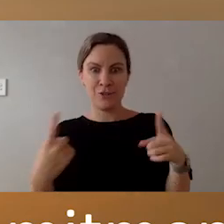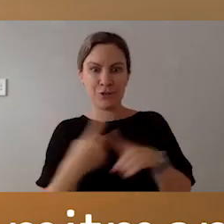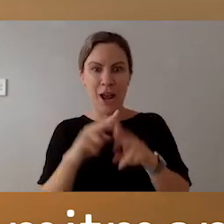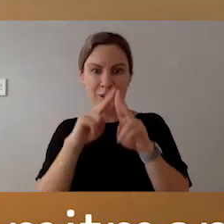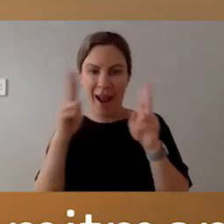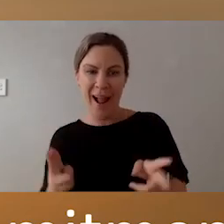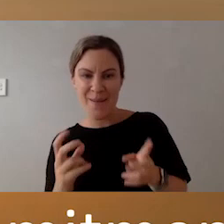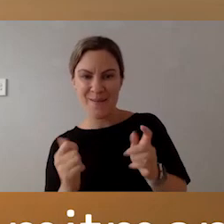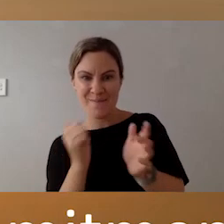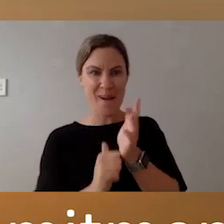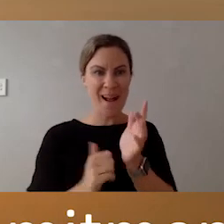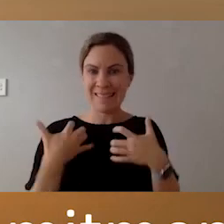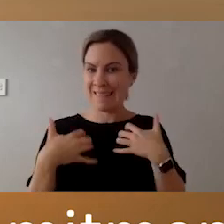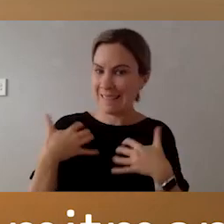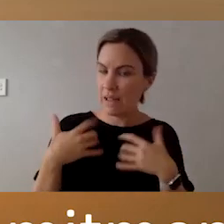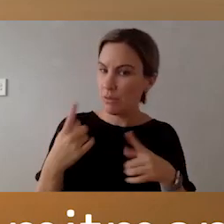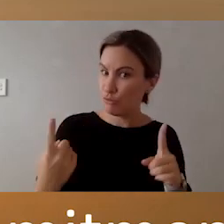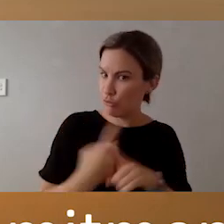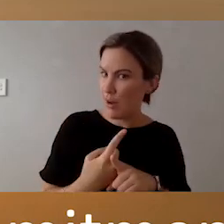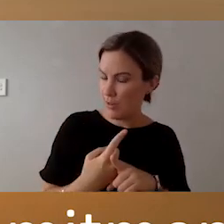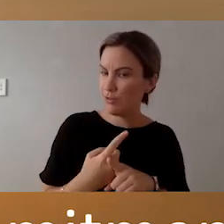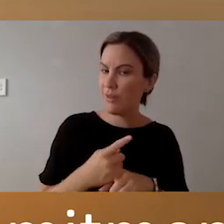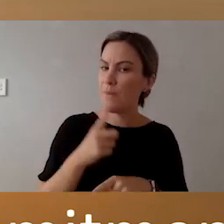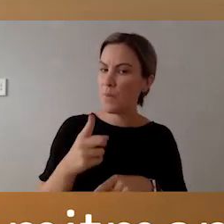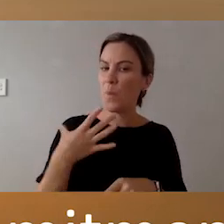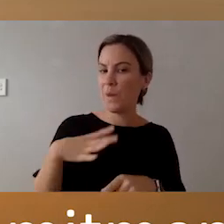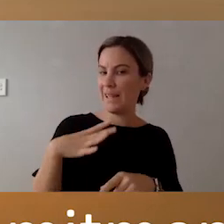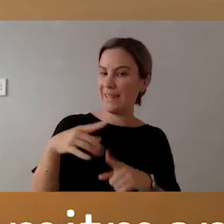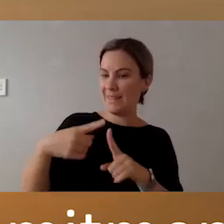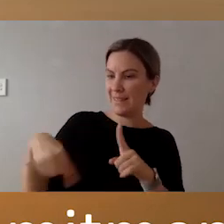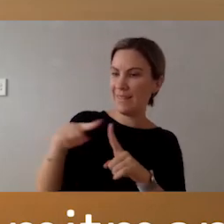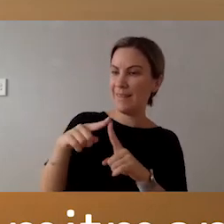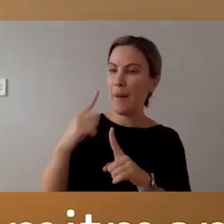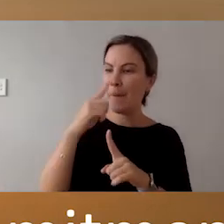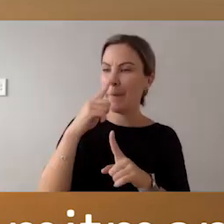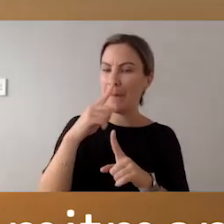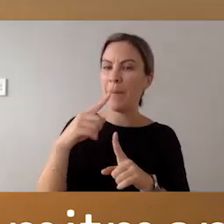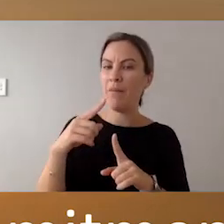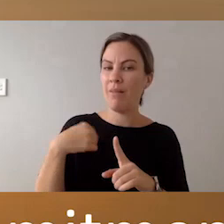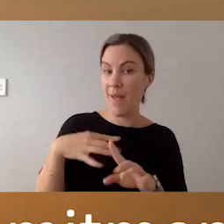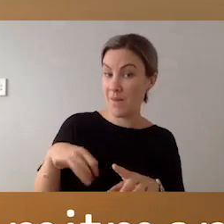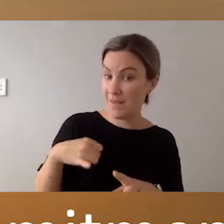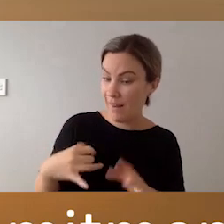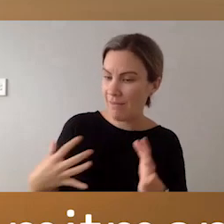it's something exciting. But what we need to know is that our people need commitment and certainty through this terribly uncertain time. And